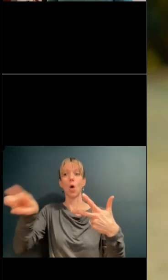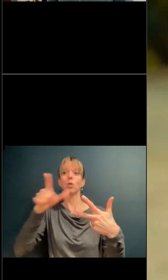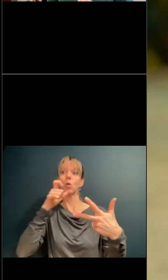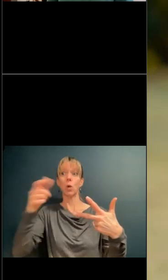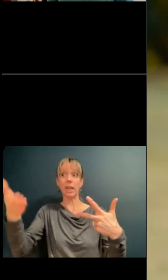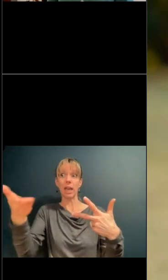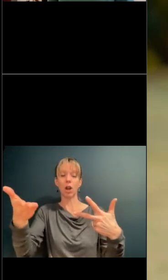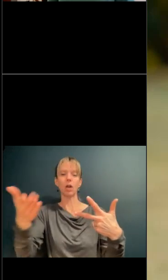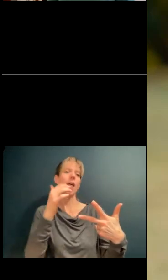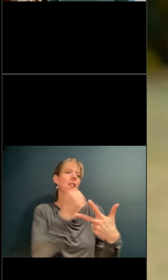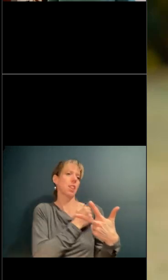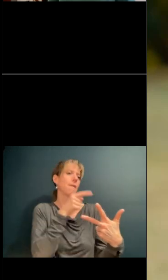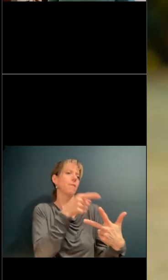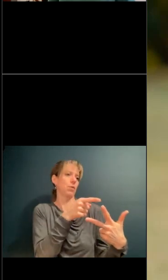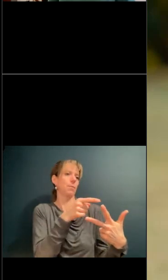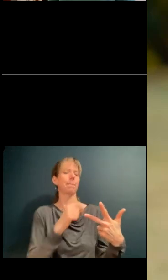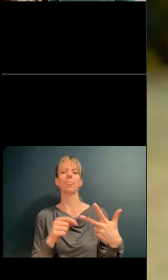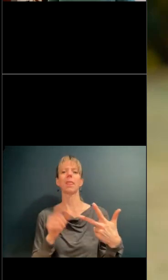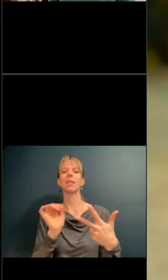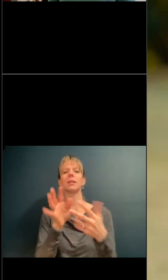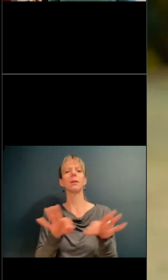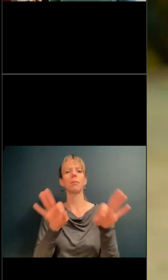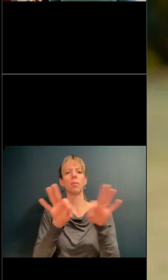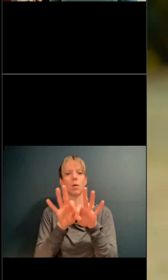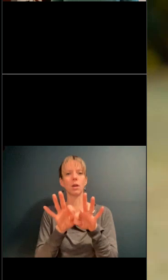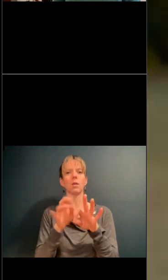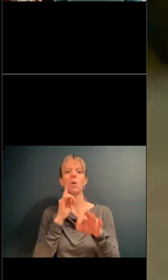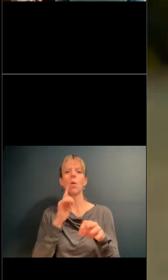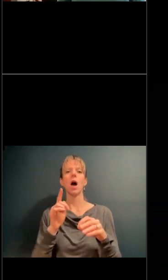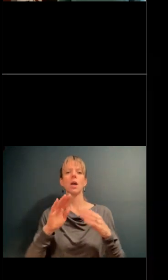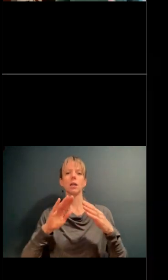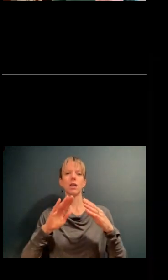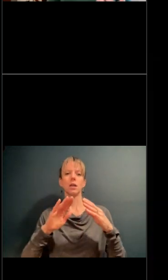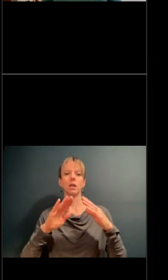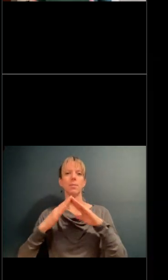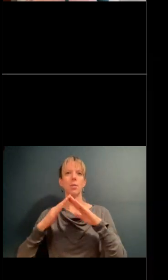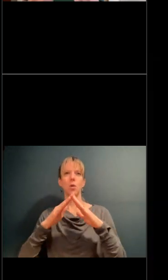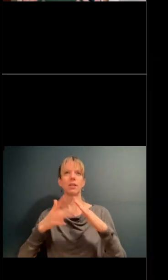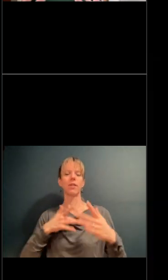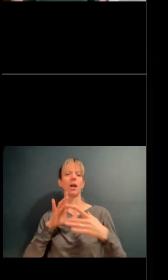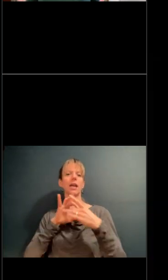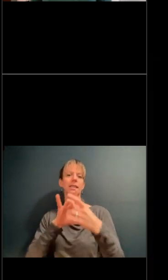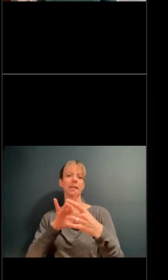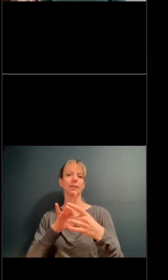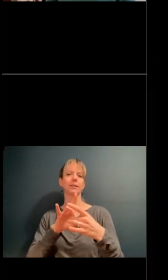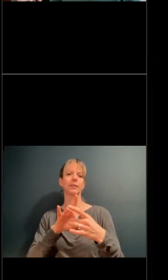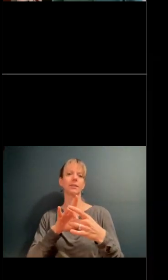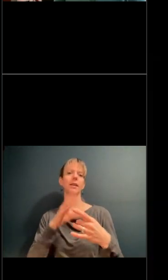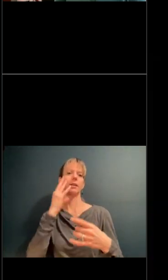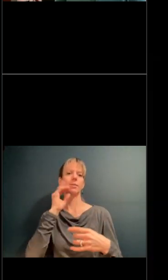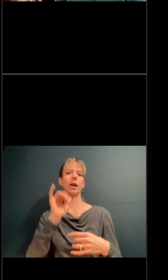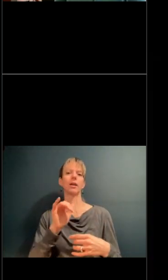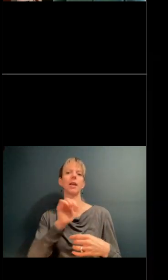I think that's a really important point to remember. We want to connect people to communities where they can experience the love of others.